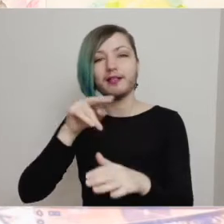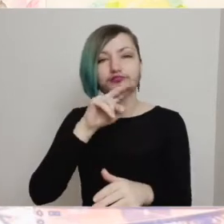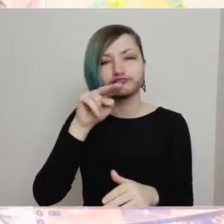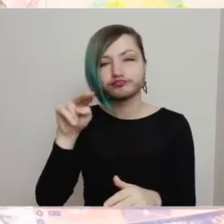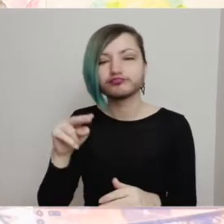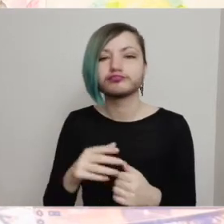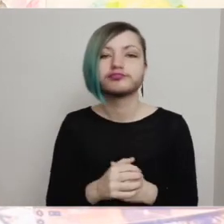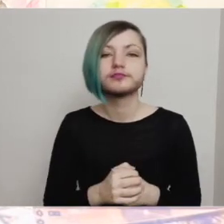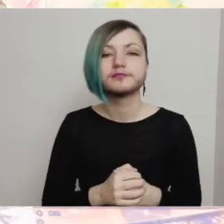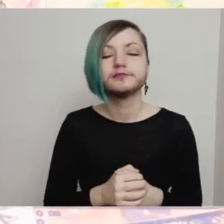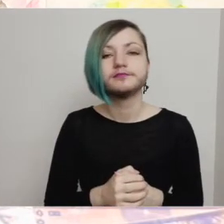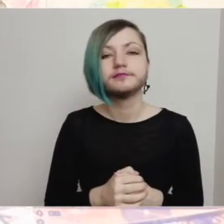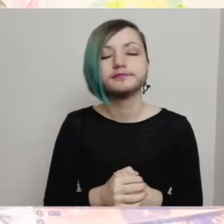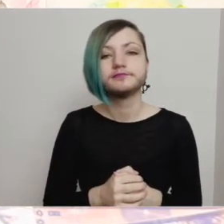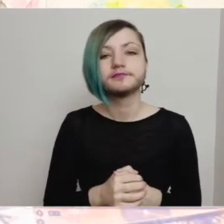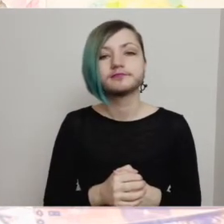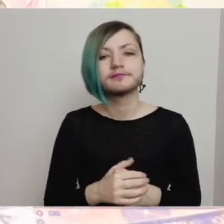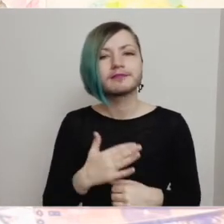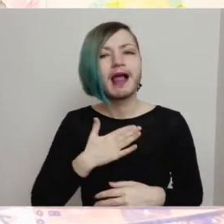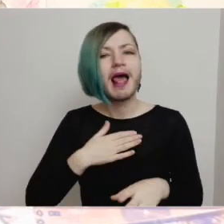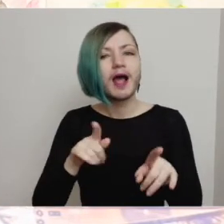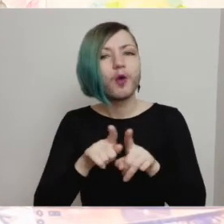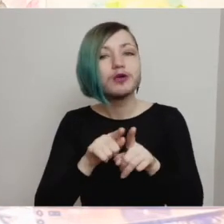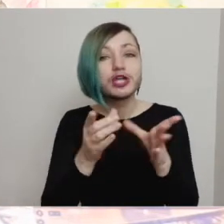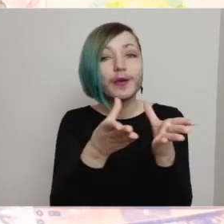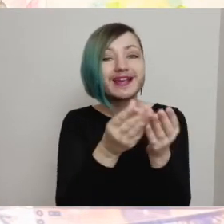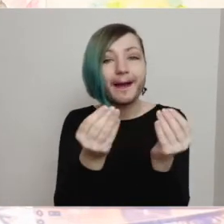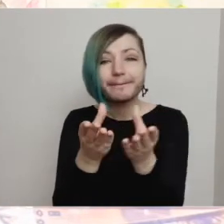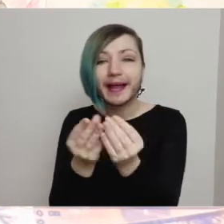I think it's nice to leave some spaces free actually as well